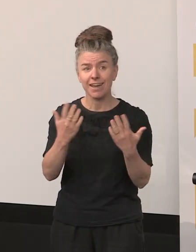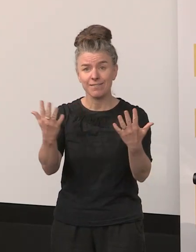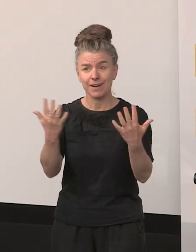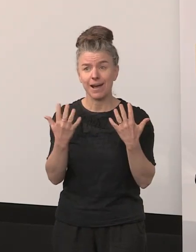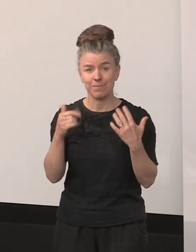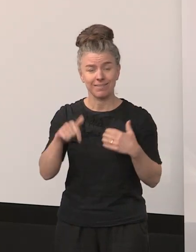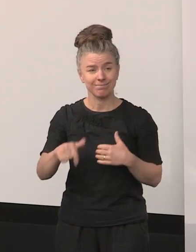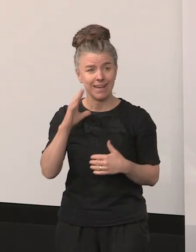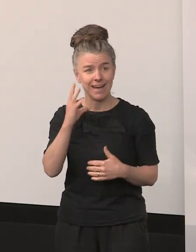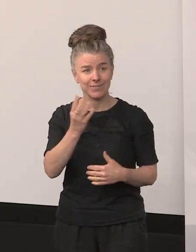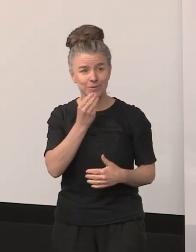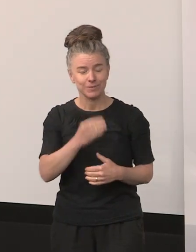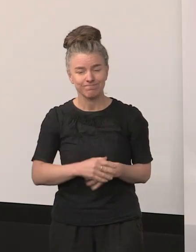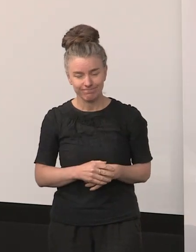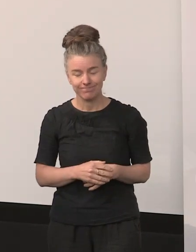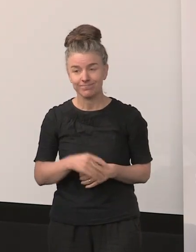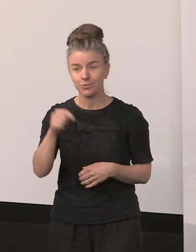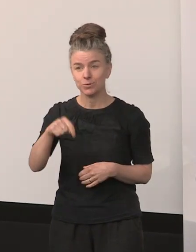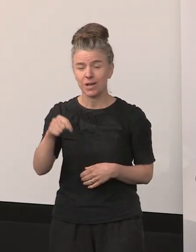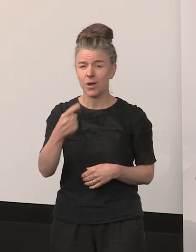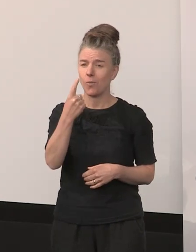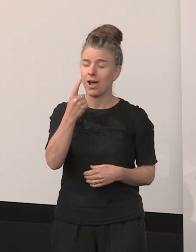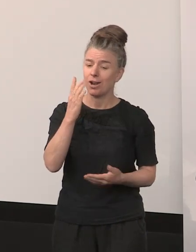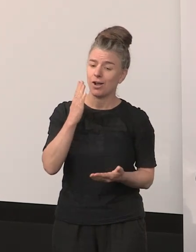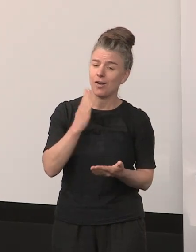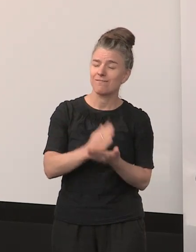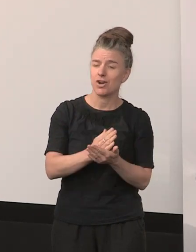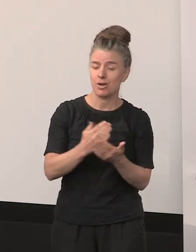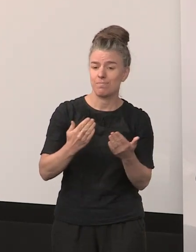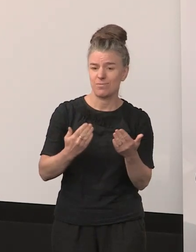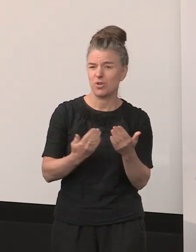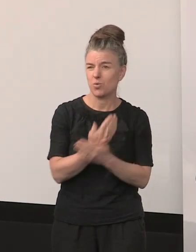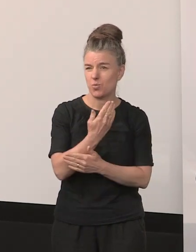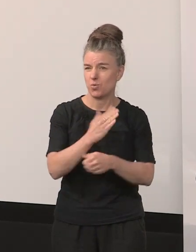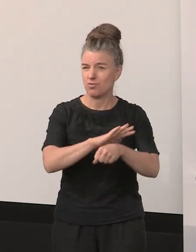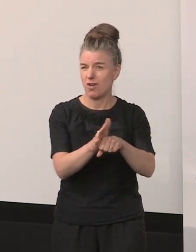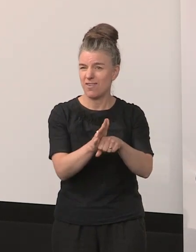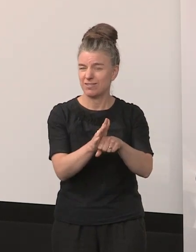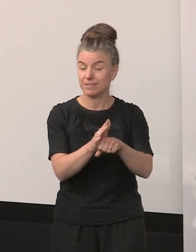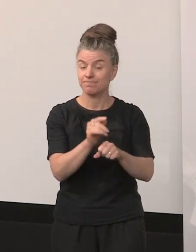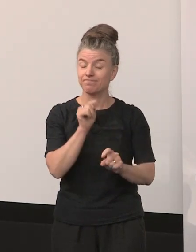Kia ora katoa. Sorry I'm a minute or two late. Thank you very much